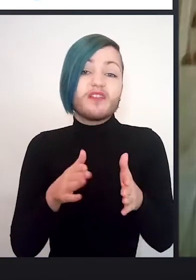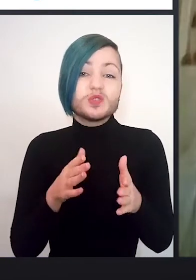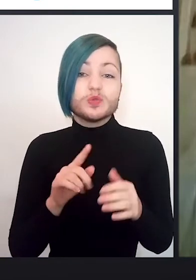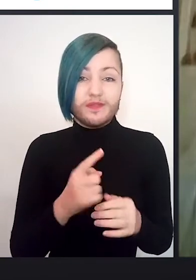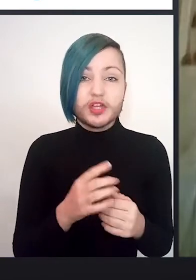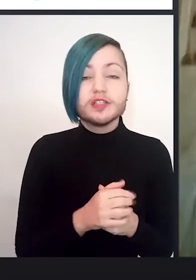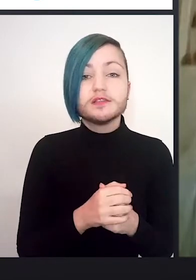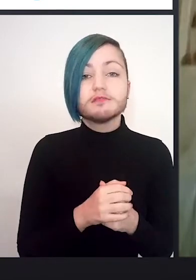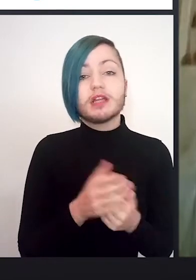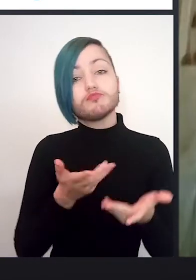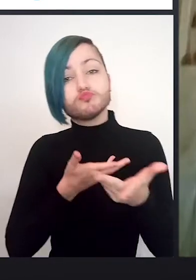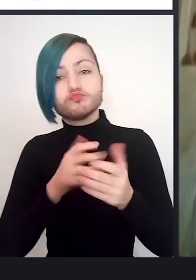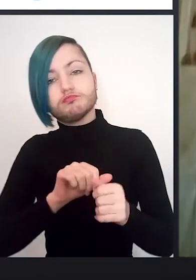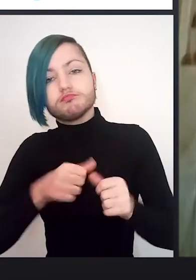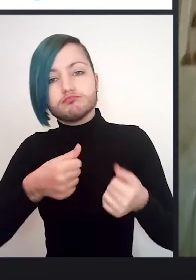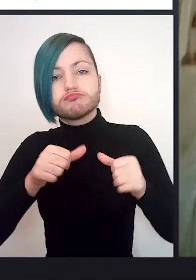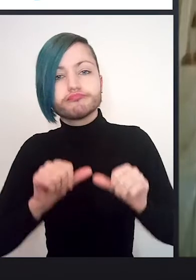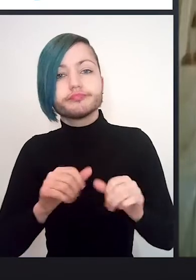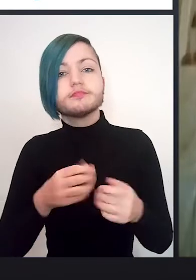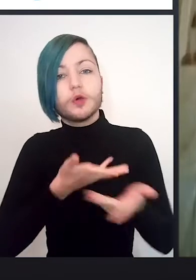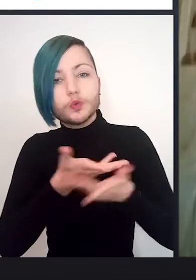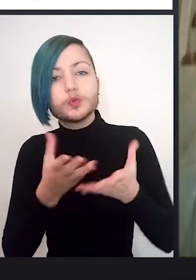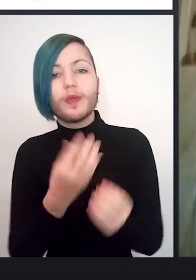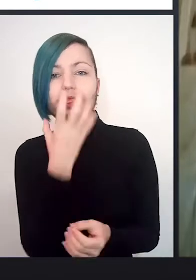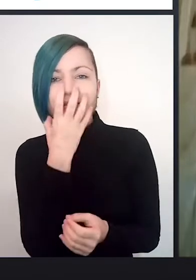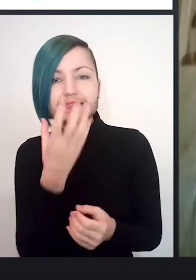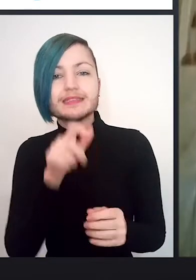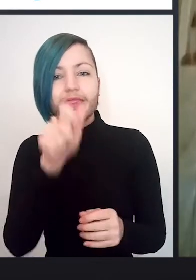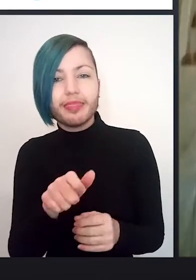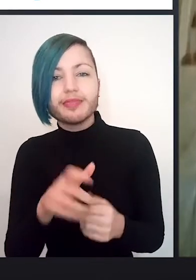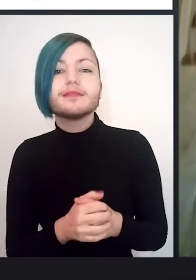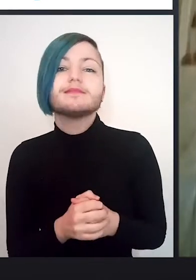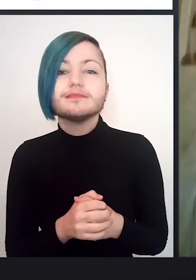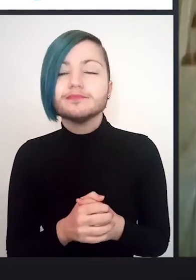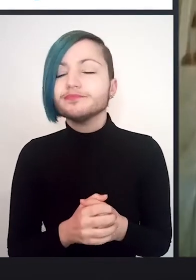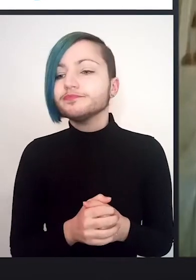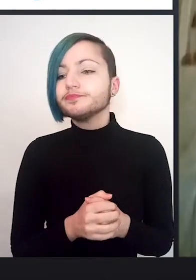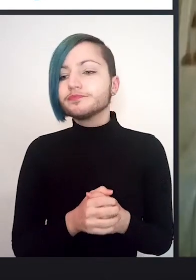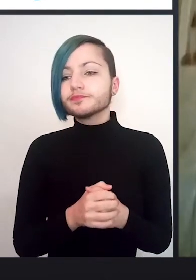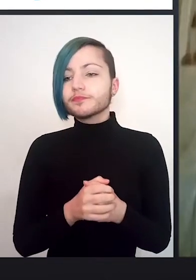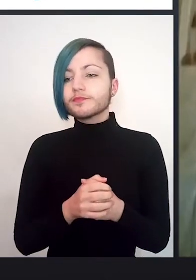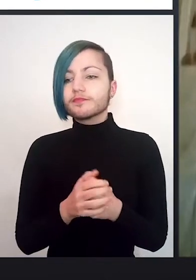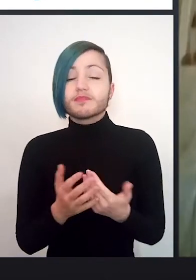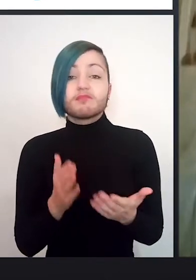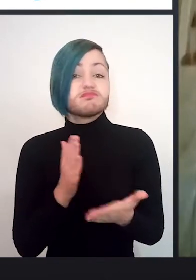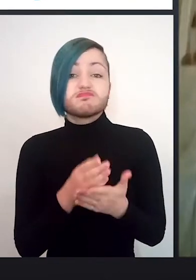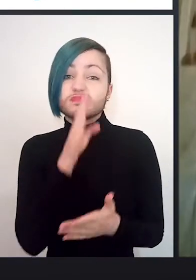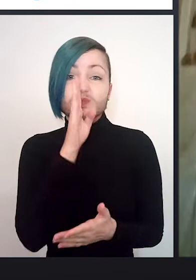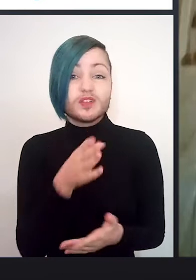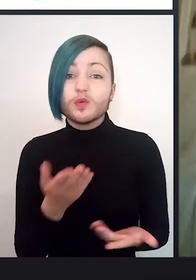you speak to the anaesthetist and yeah, so it's all very straightforward, really.